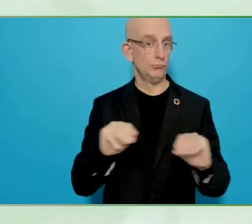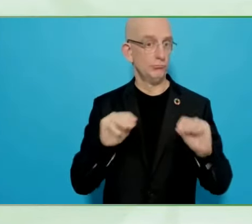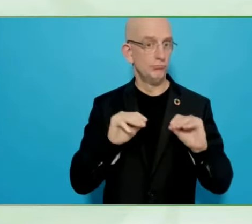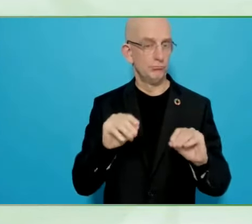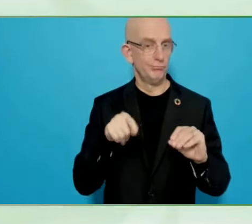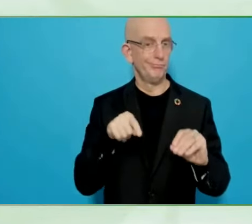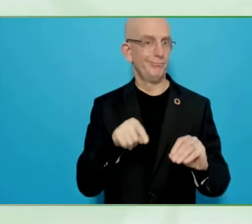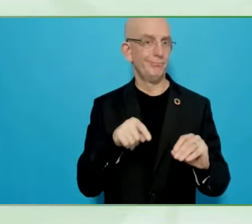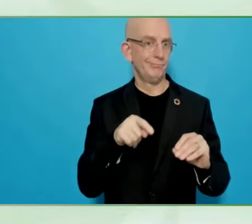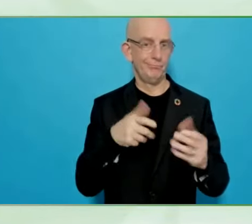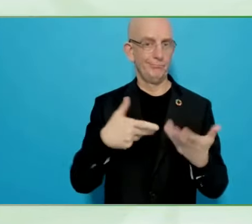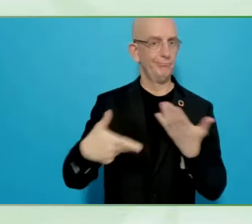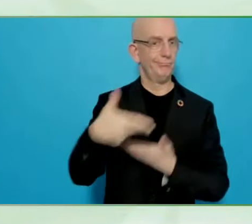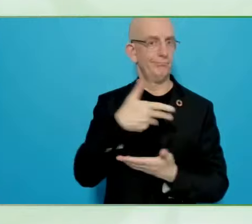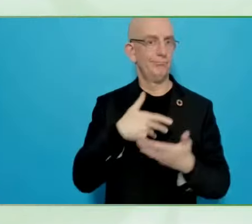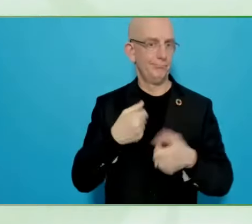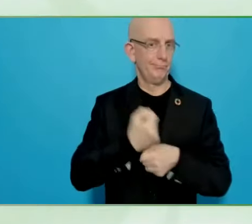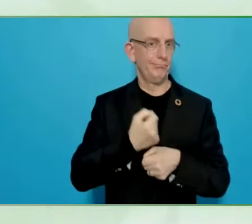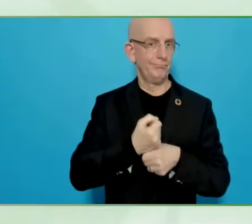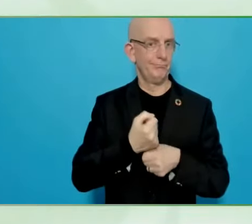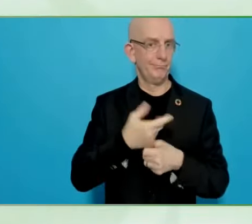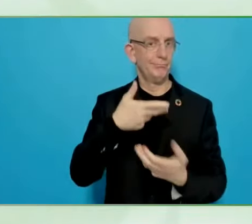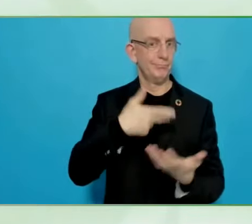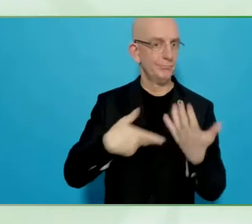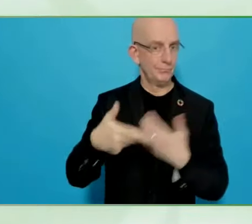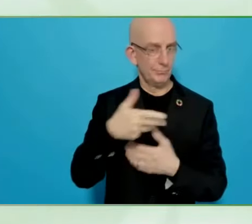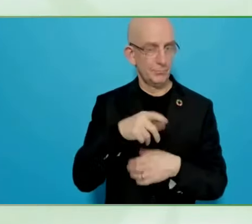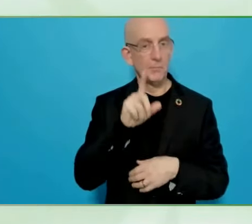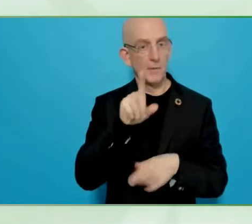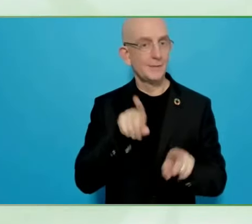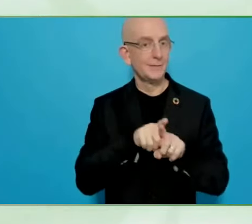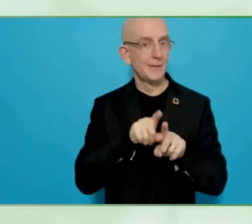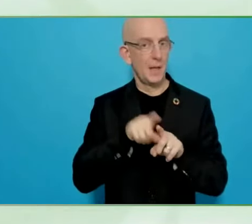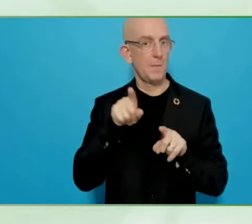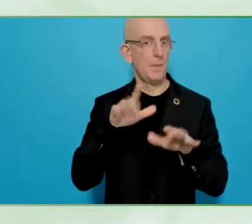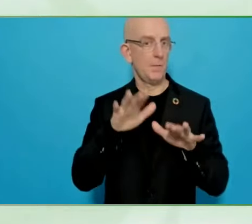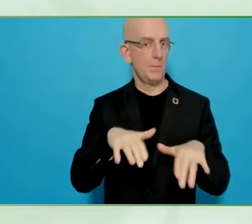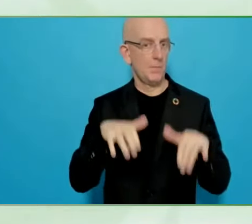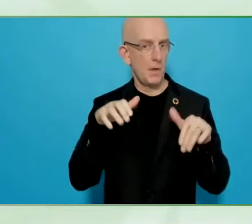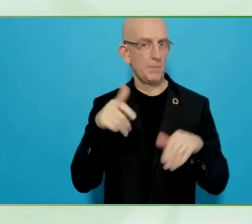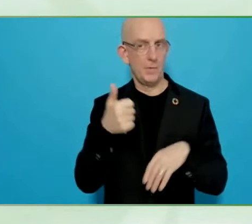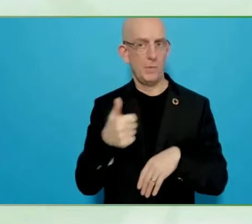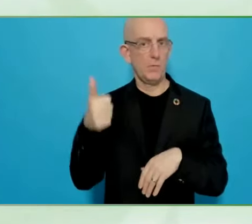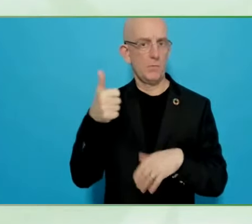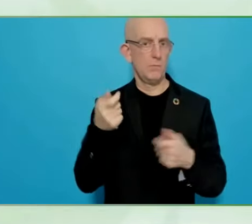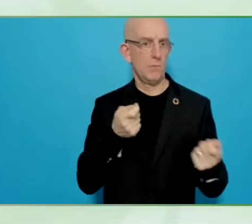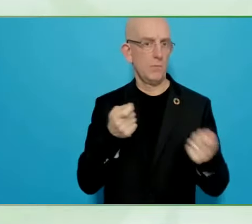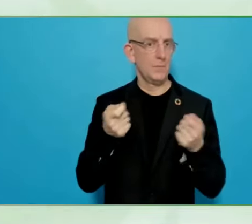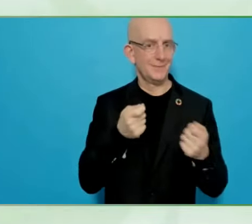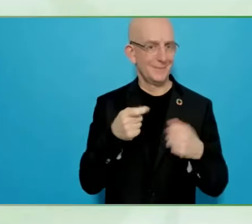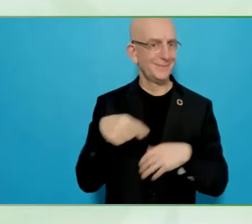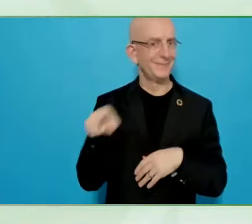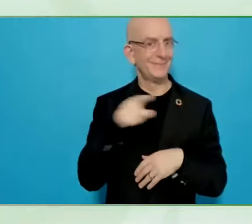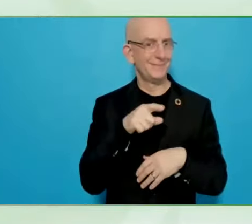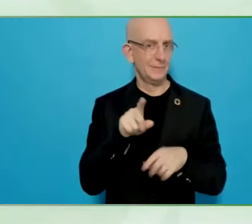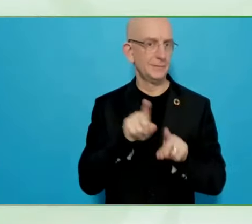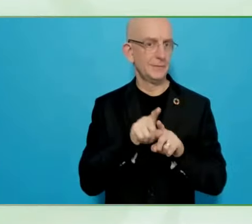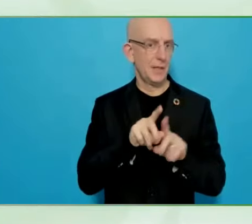So, I do not know if there are more questions, yes please.